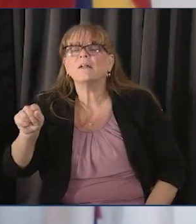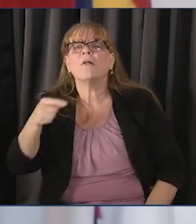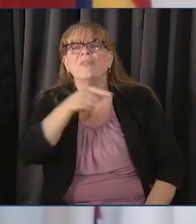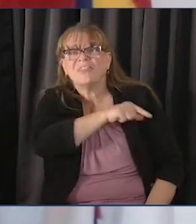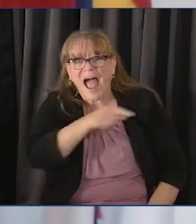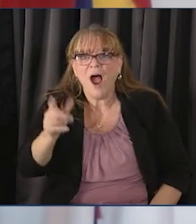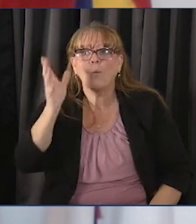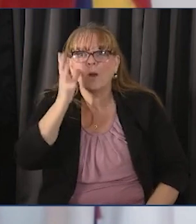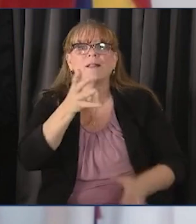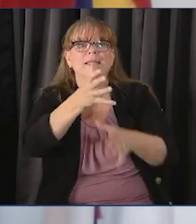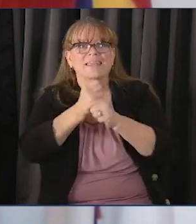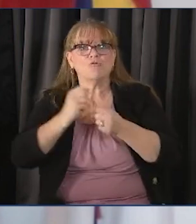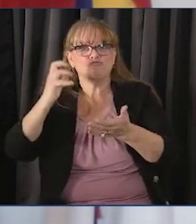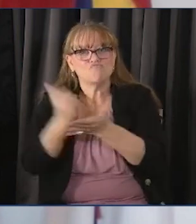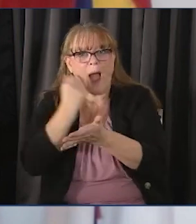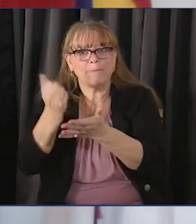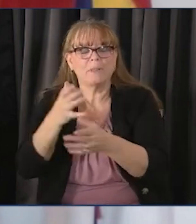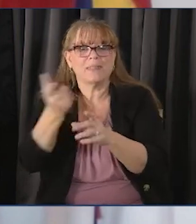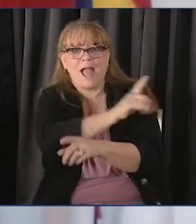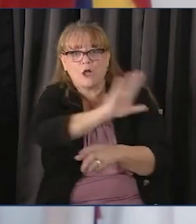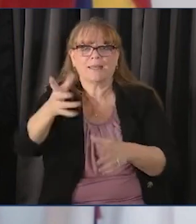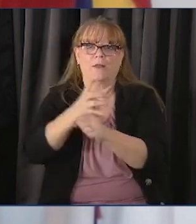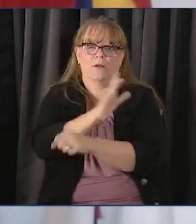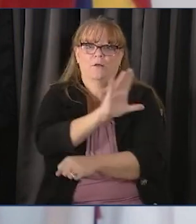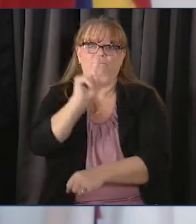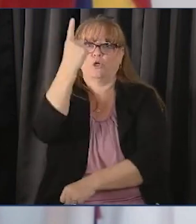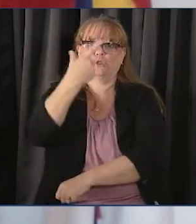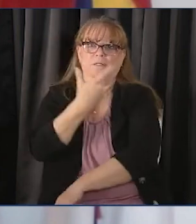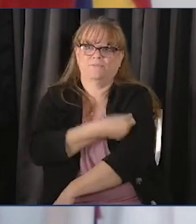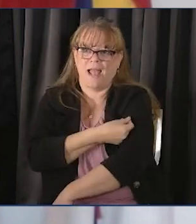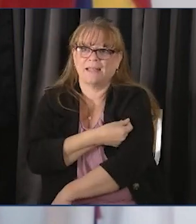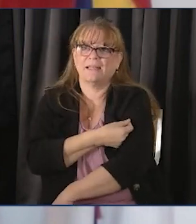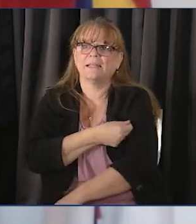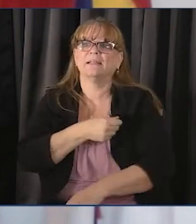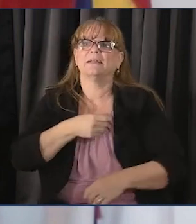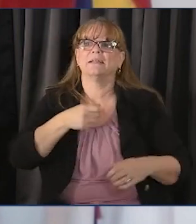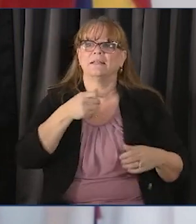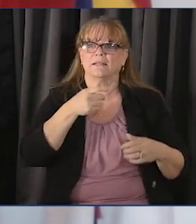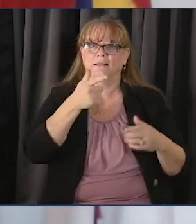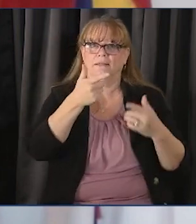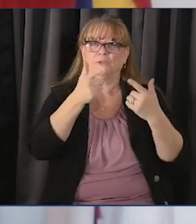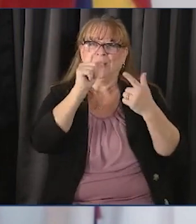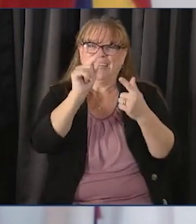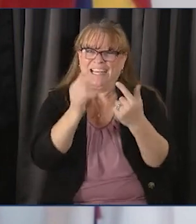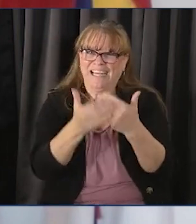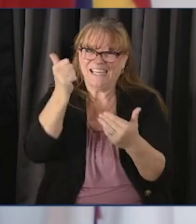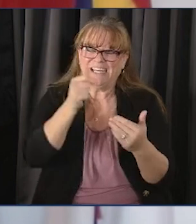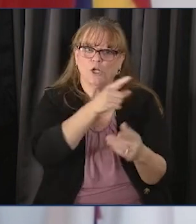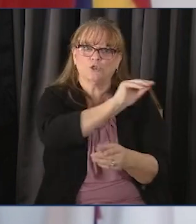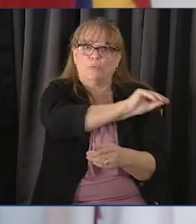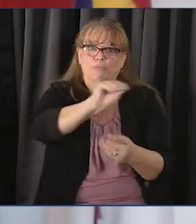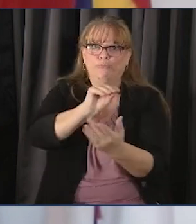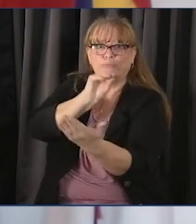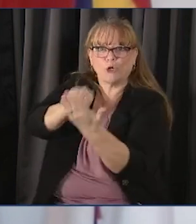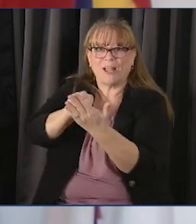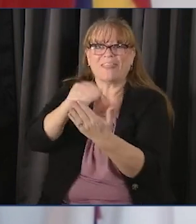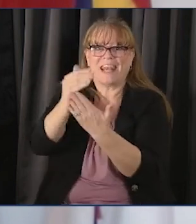on a list uh just recognizing that that might mean you're called in next week it might mean you're called in in three weeks do you have a follow-up question